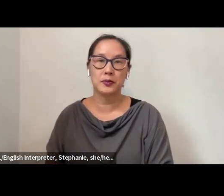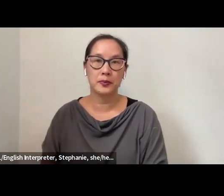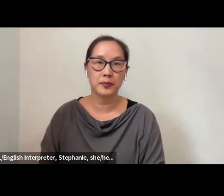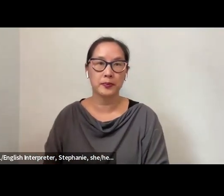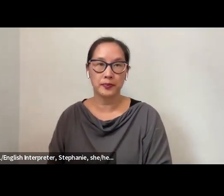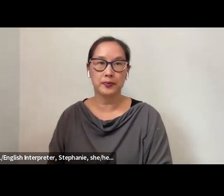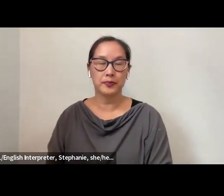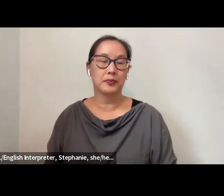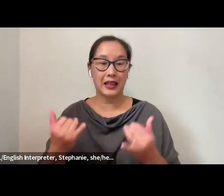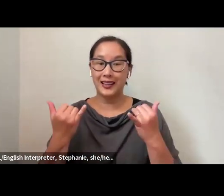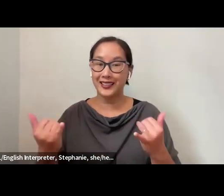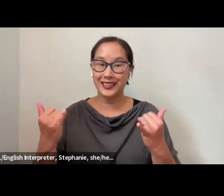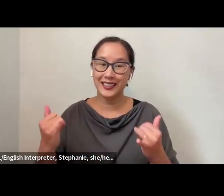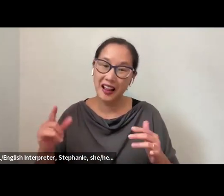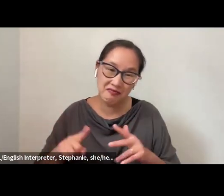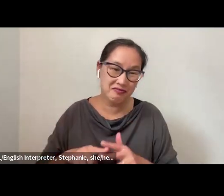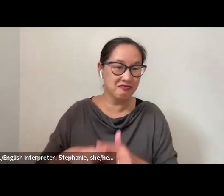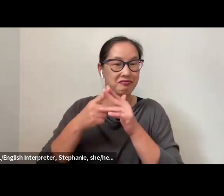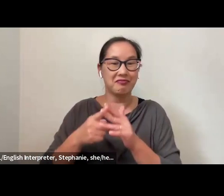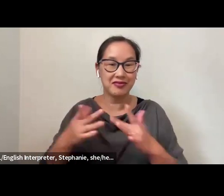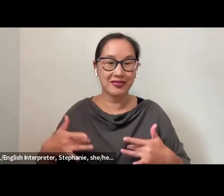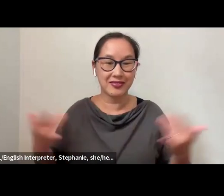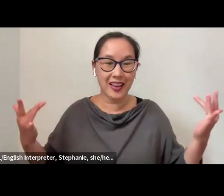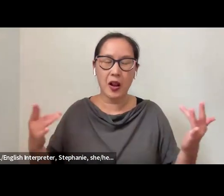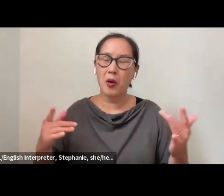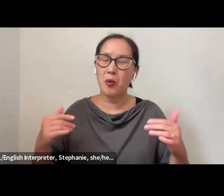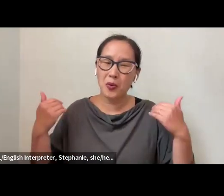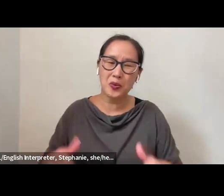Today's kickoff event is so meaningful because Alice Wong and I